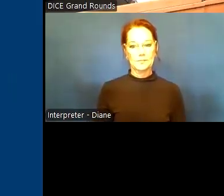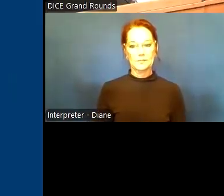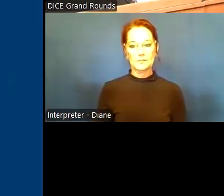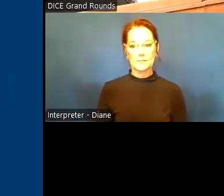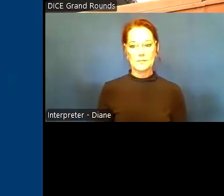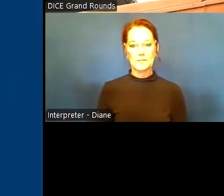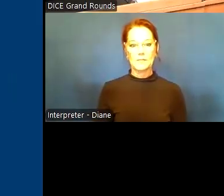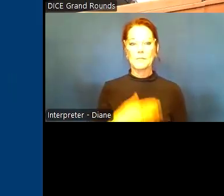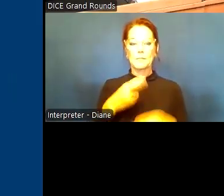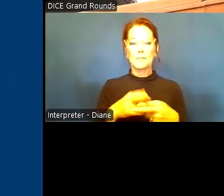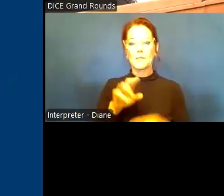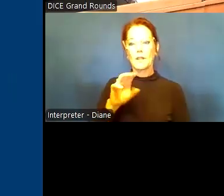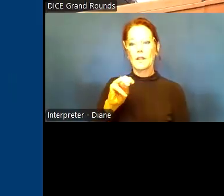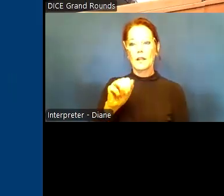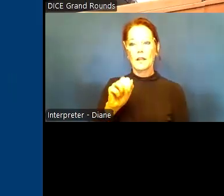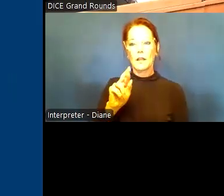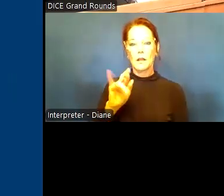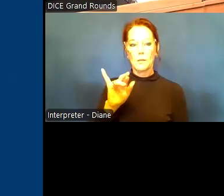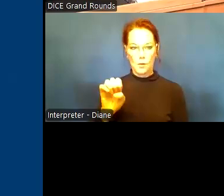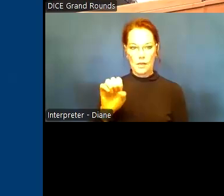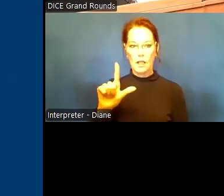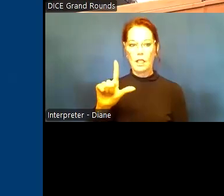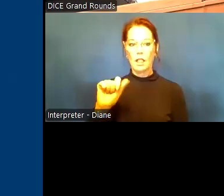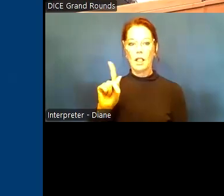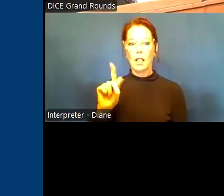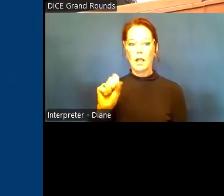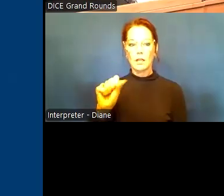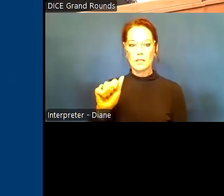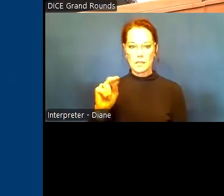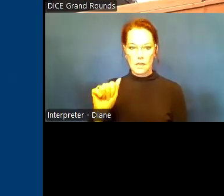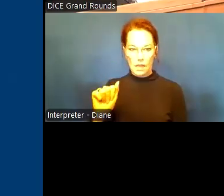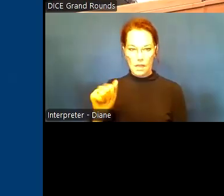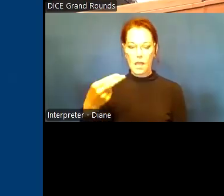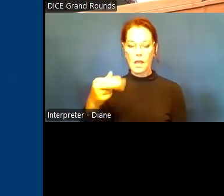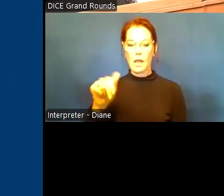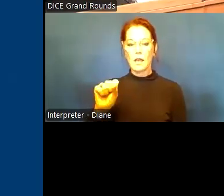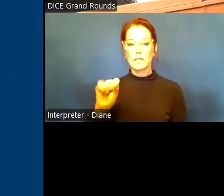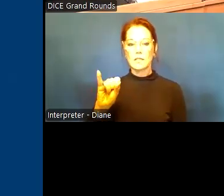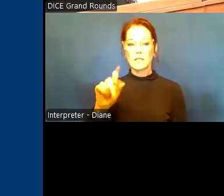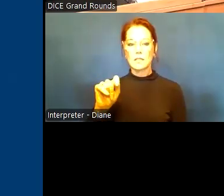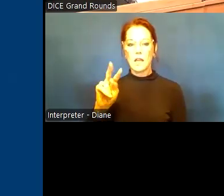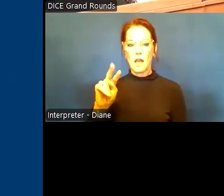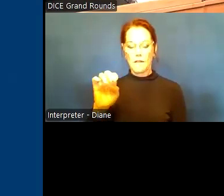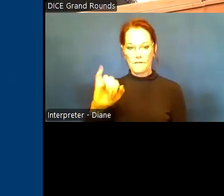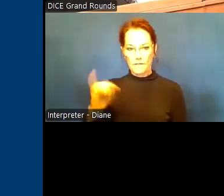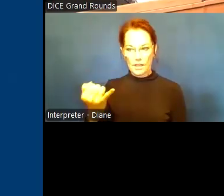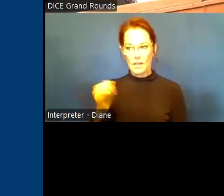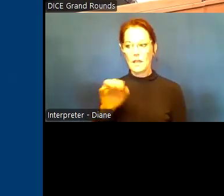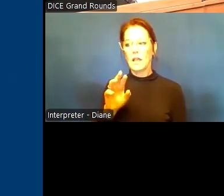is Marie hich balinski I am a Thai American I am a psychiatric nurse practitioner and I work